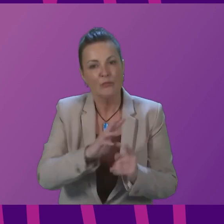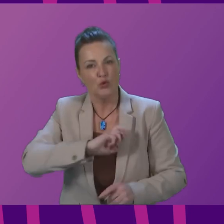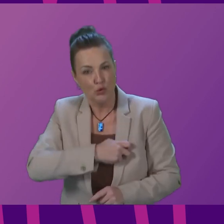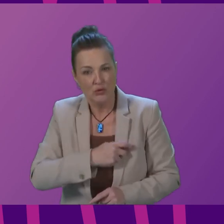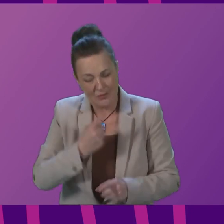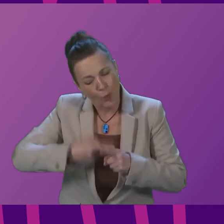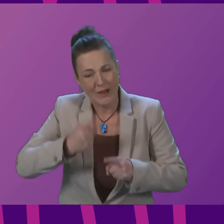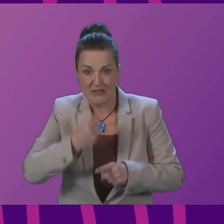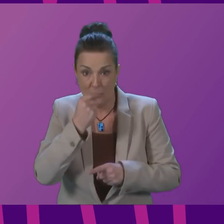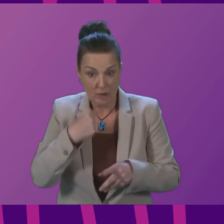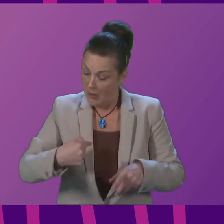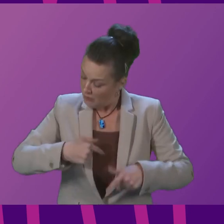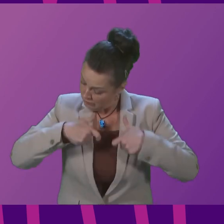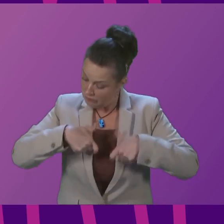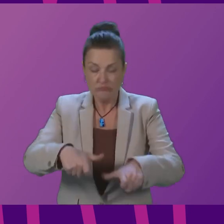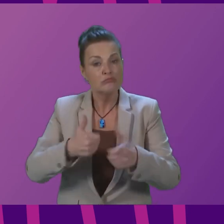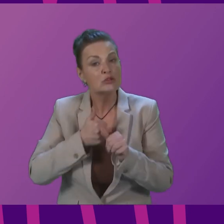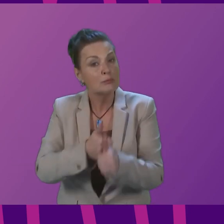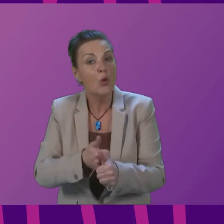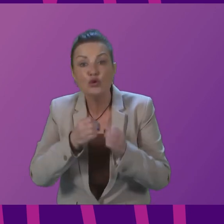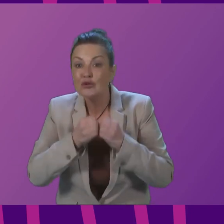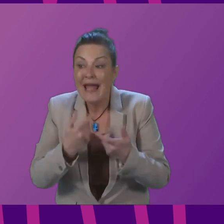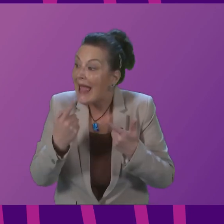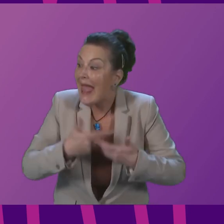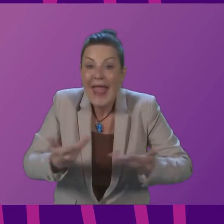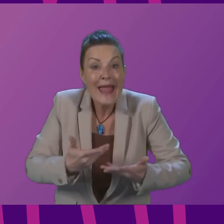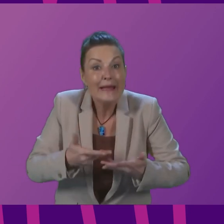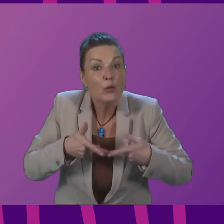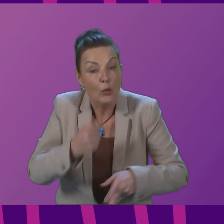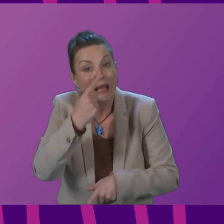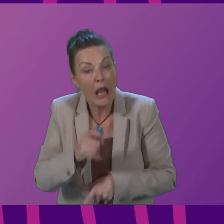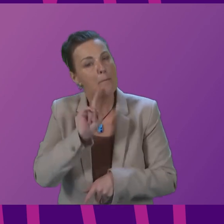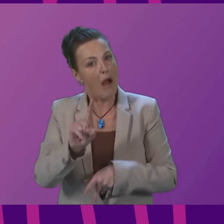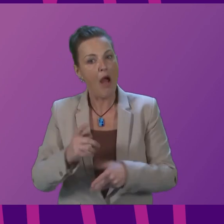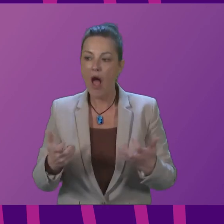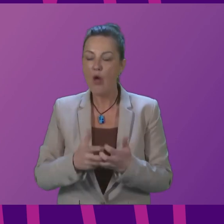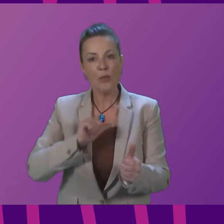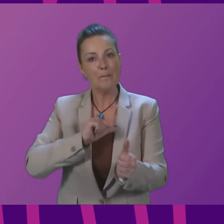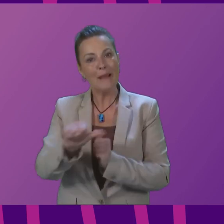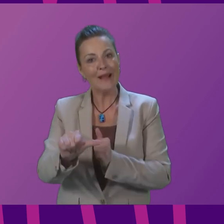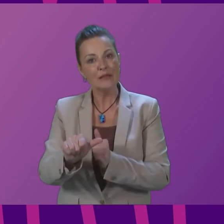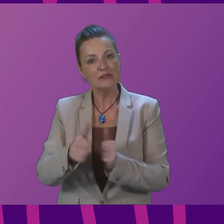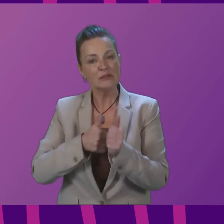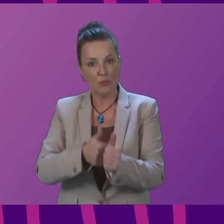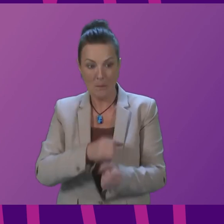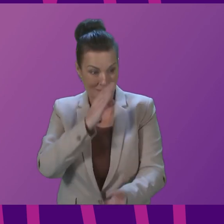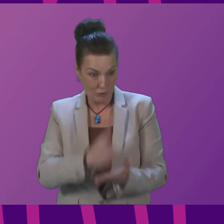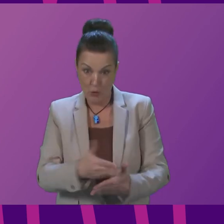We will continue to support students in every way that we can, but the best way in which we can support students is to ensure that employers get round the table with the unions